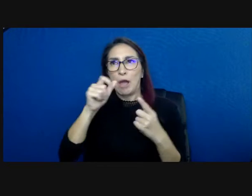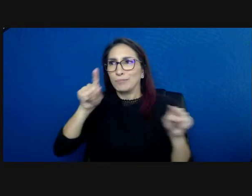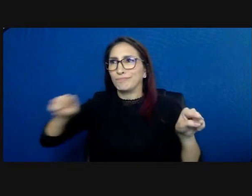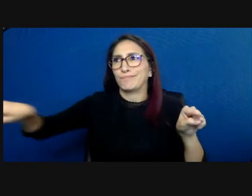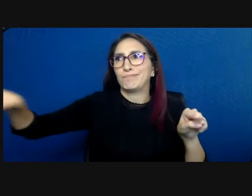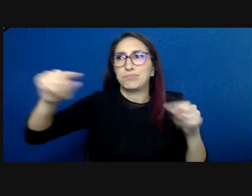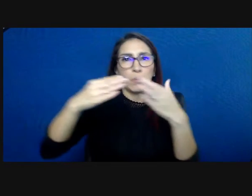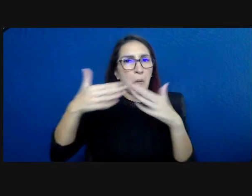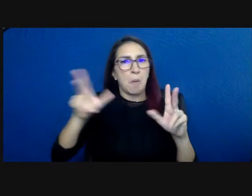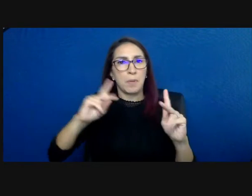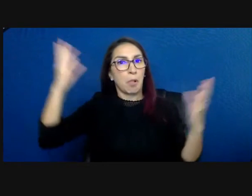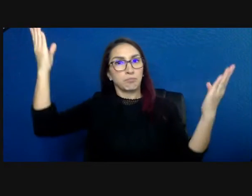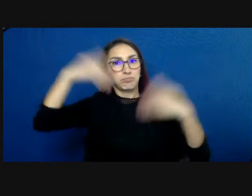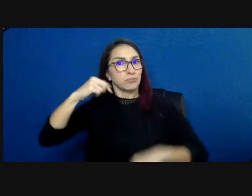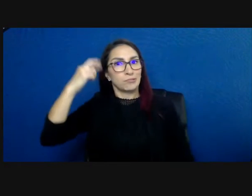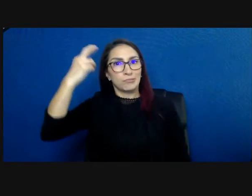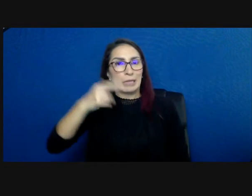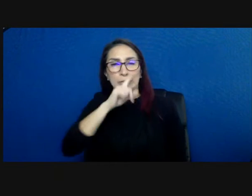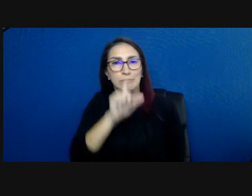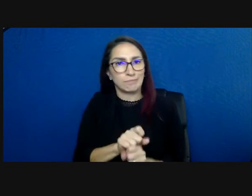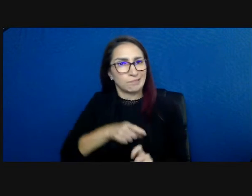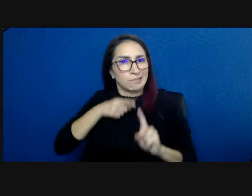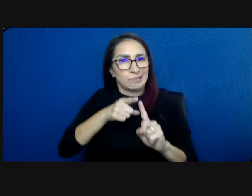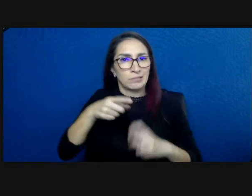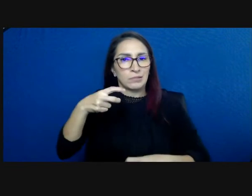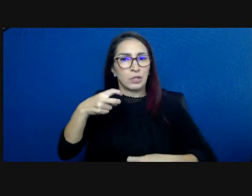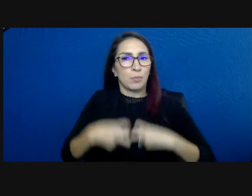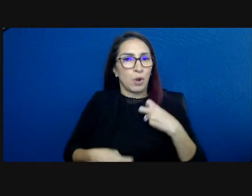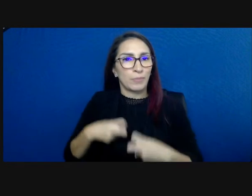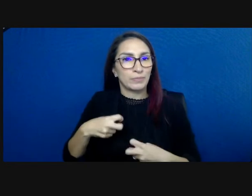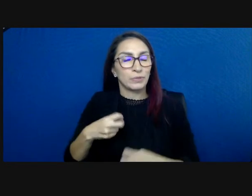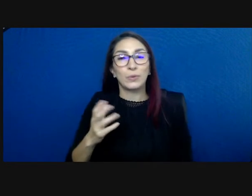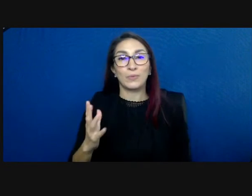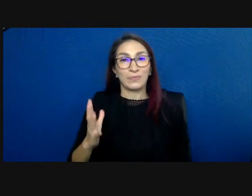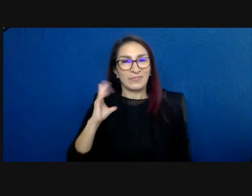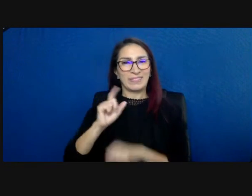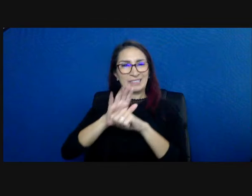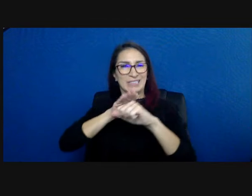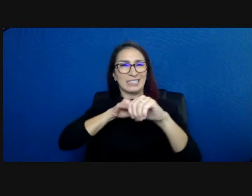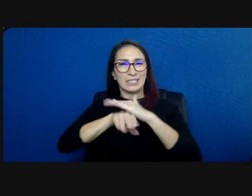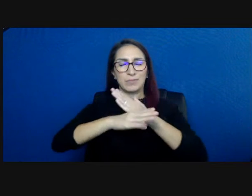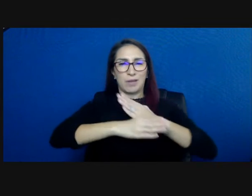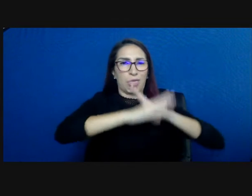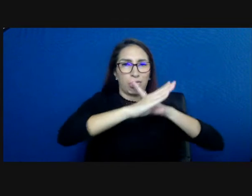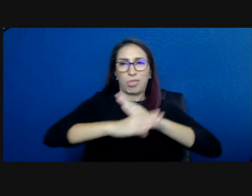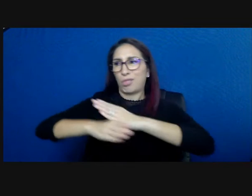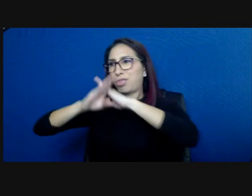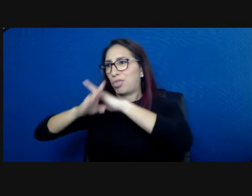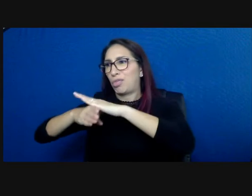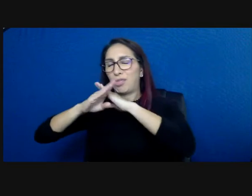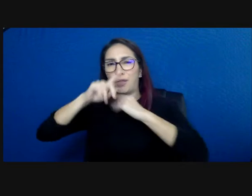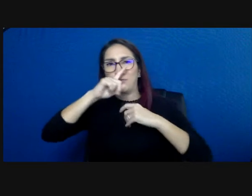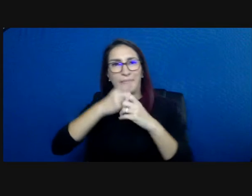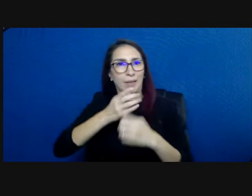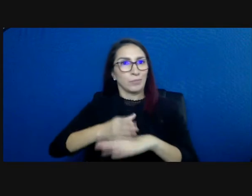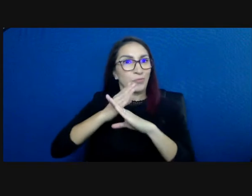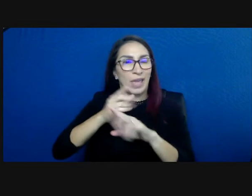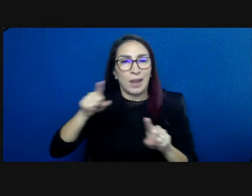In that early time, accessibility hurdles were really keeping people with disabilities from engaging with the technical revolution